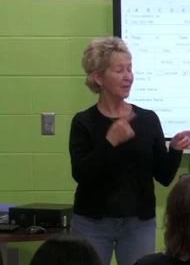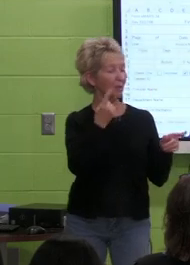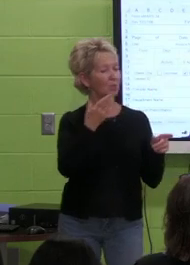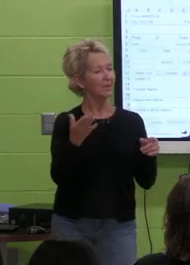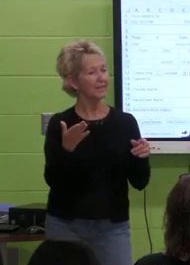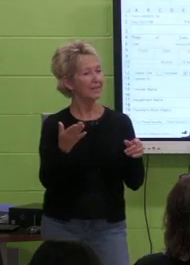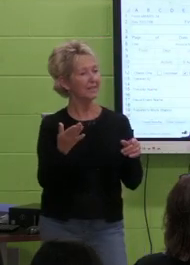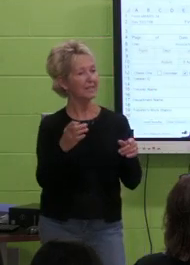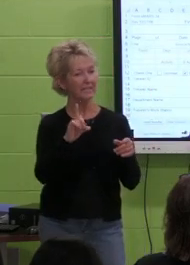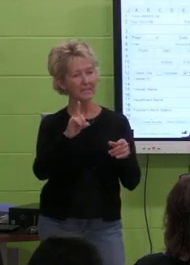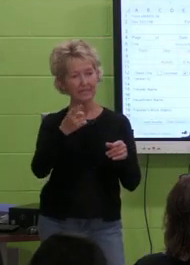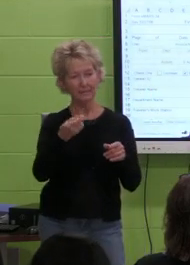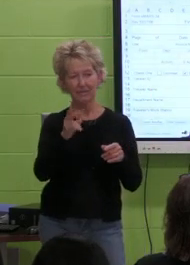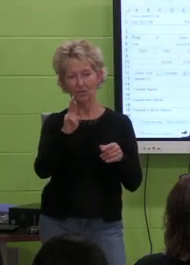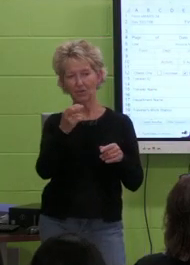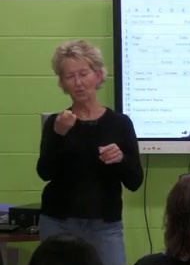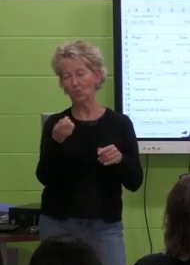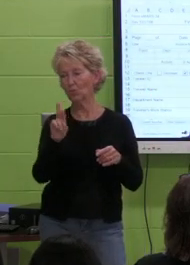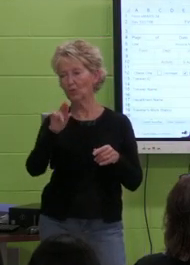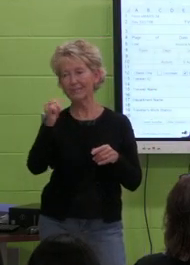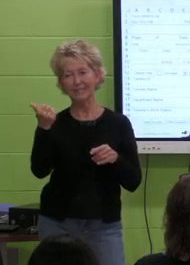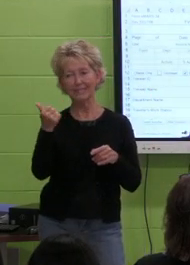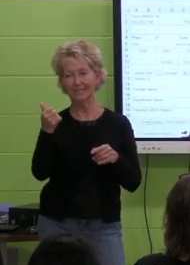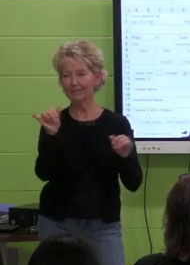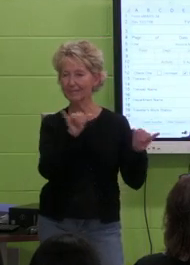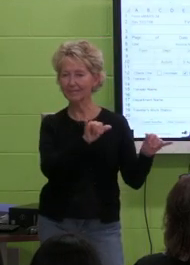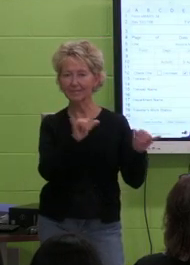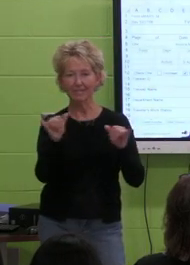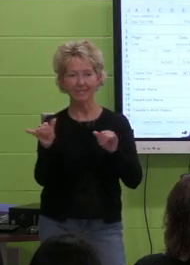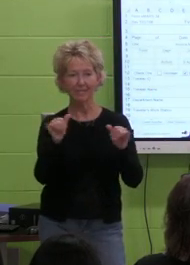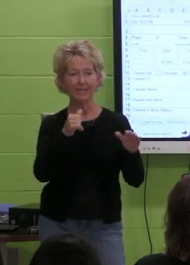your DPR or 10 items I mean we're going to we're going to submit approval and